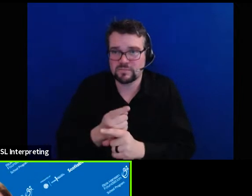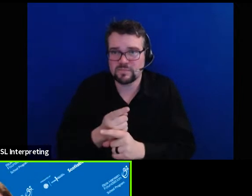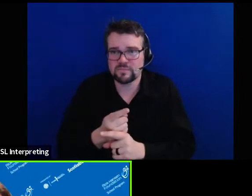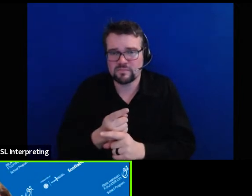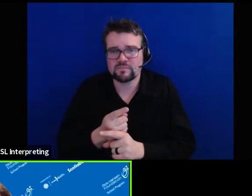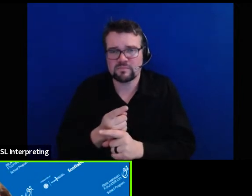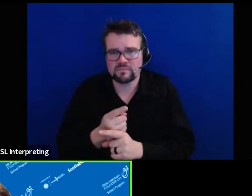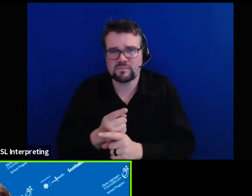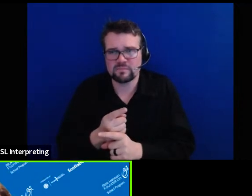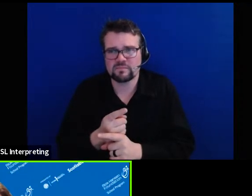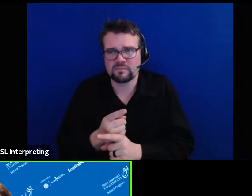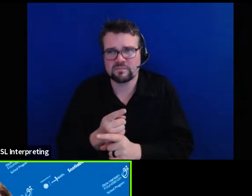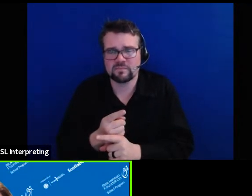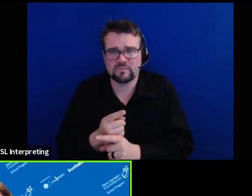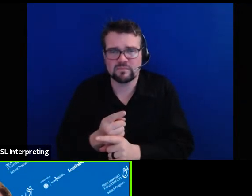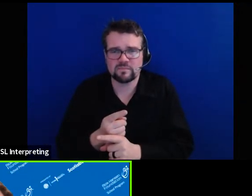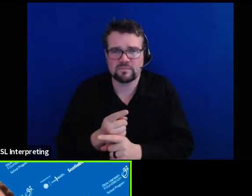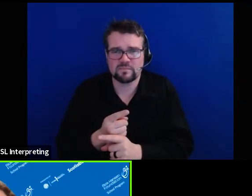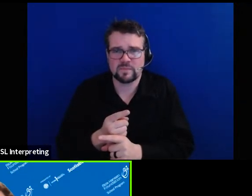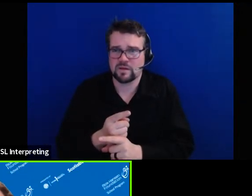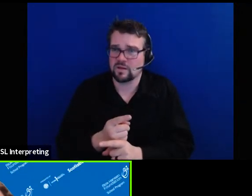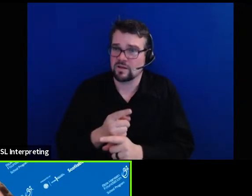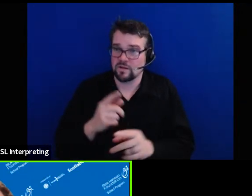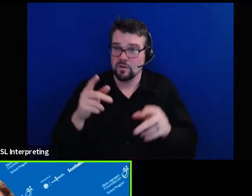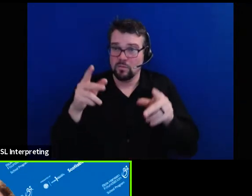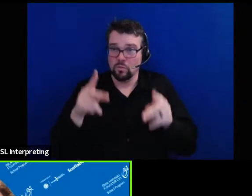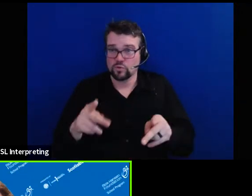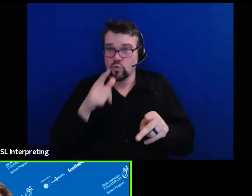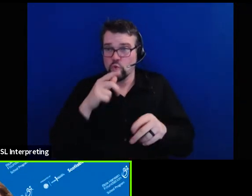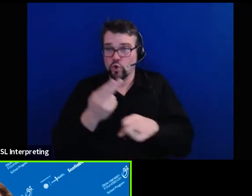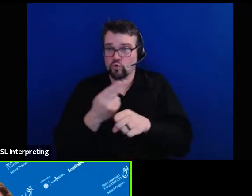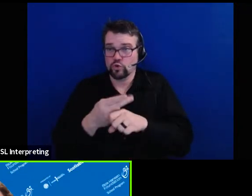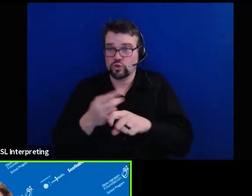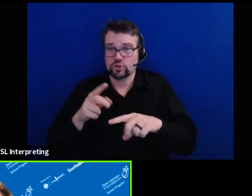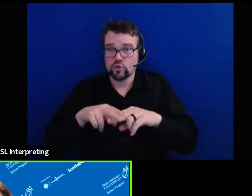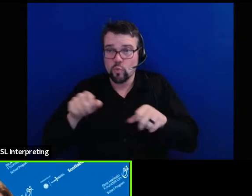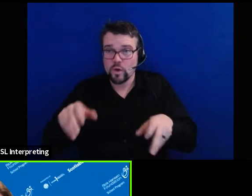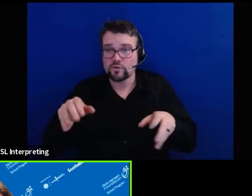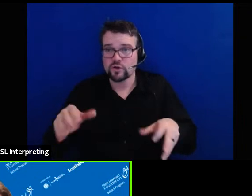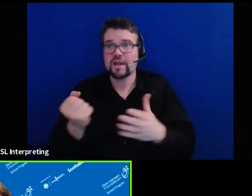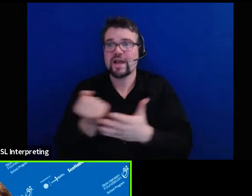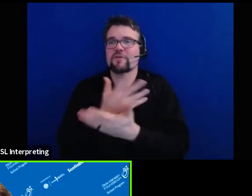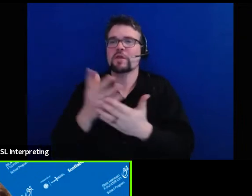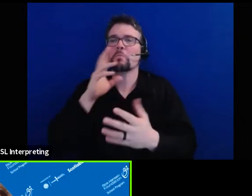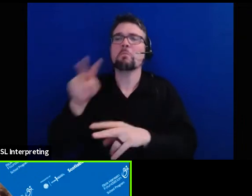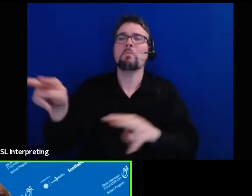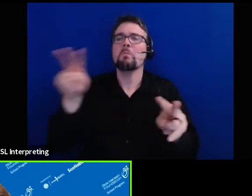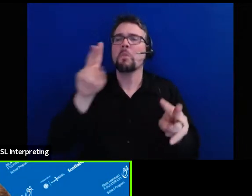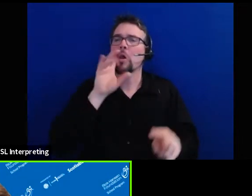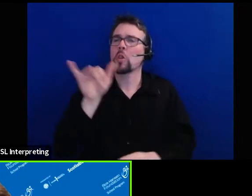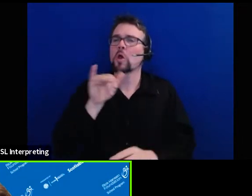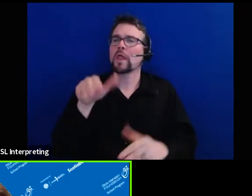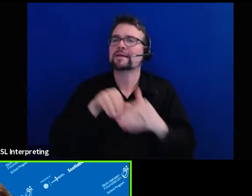UNTIL YOU SPEND A DAY WITH A PERSON WHO USES A WHEELCHAIR, EVERYTHING LOOKS ACCESSIBLE, DOESN'T IT, REALLY UNTIL YOU